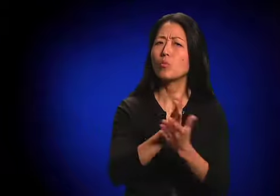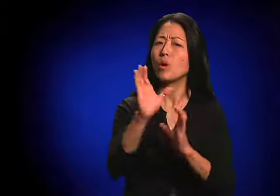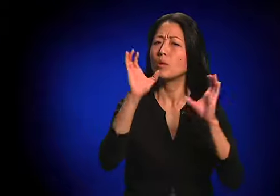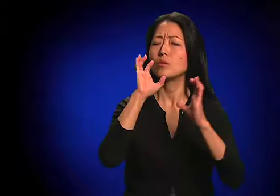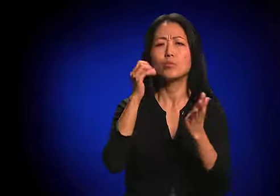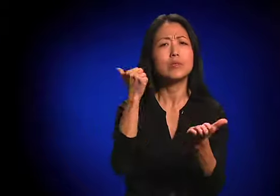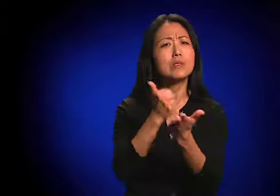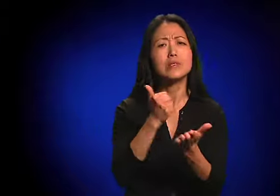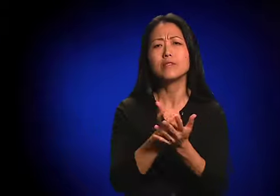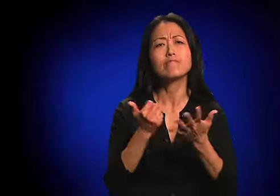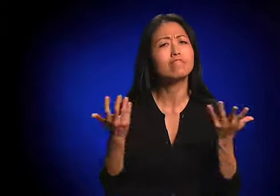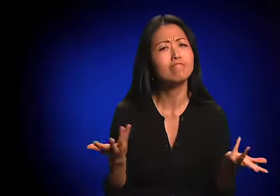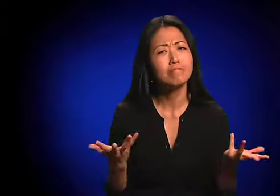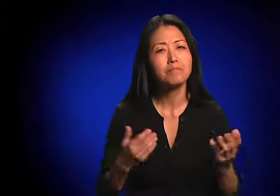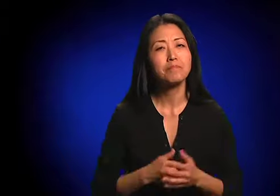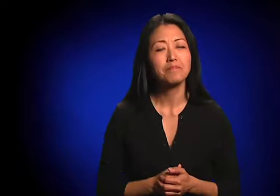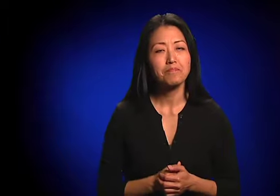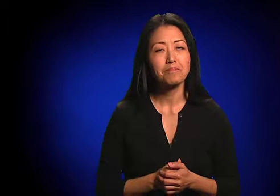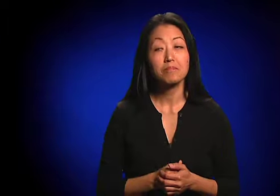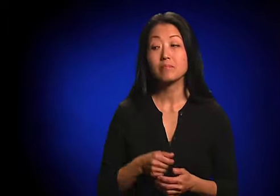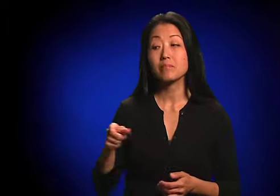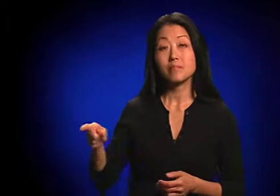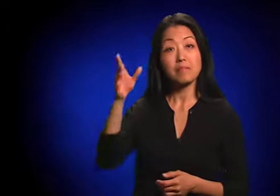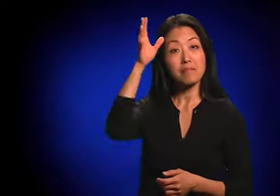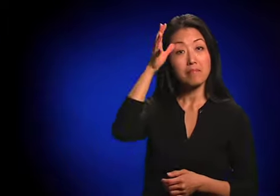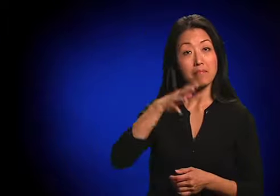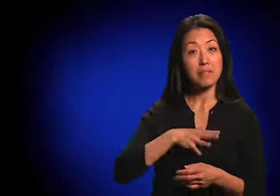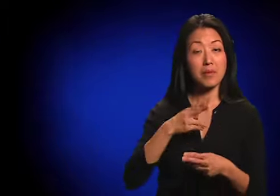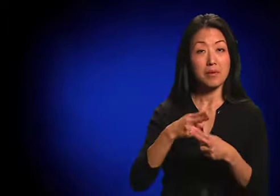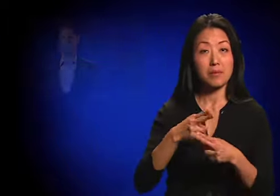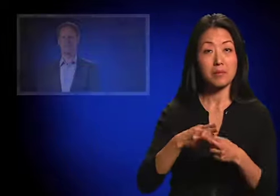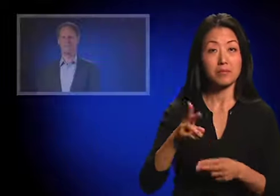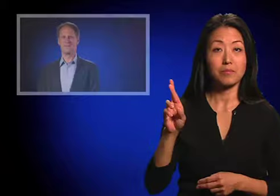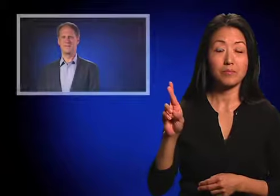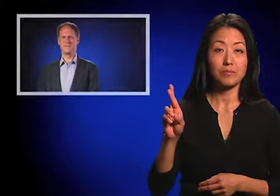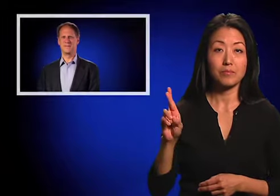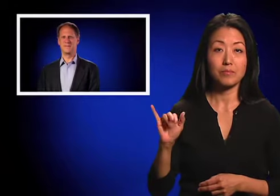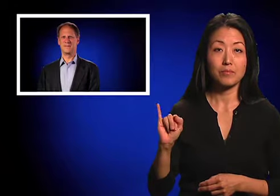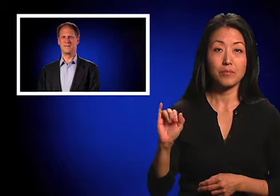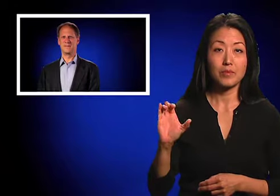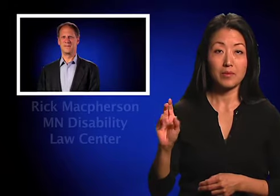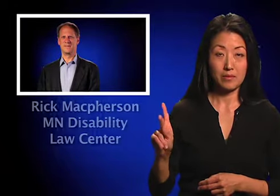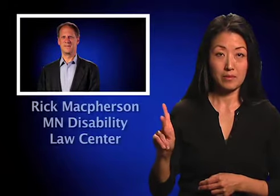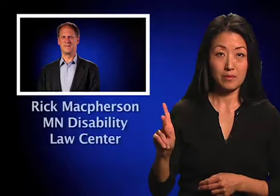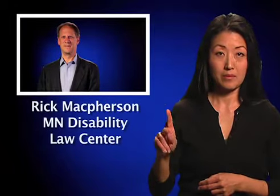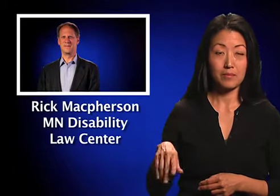So, what are your rights to communications assistance?